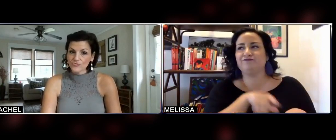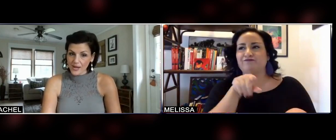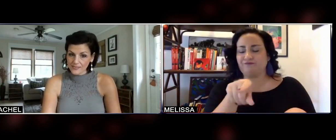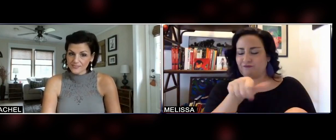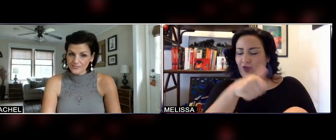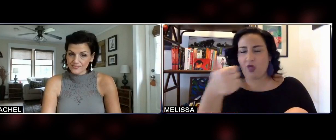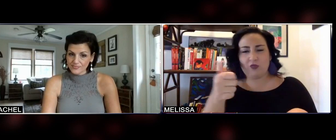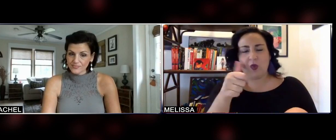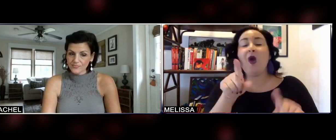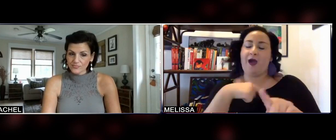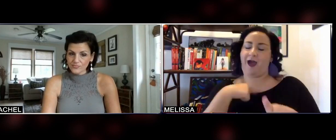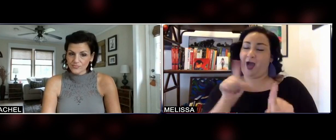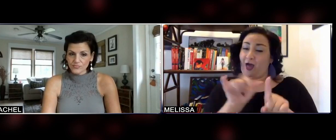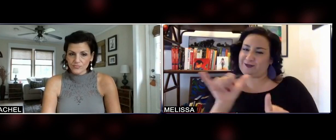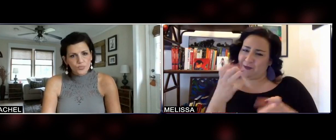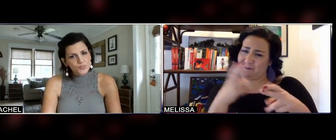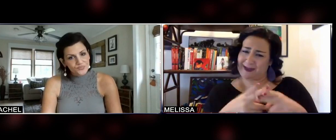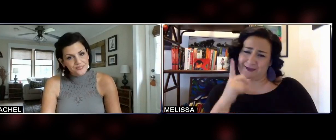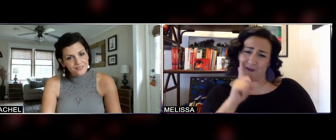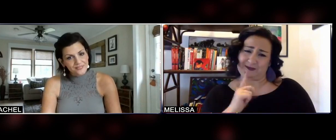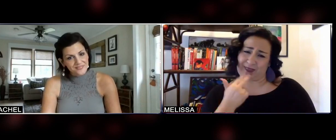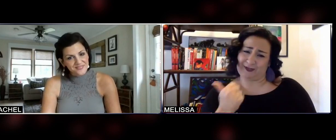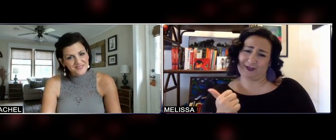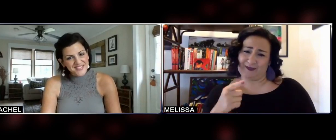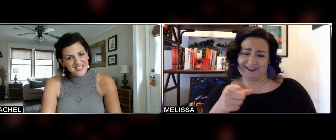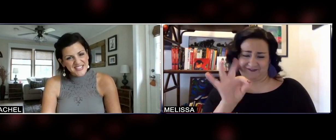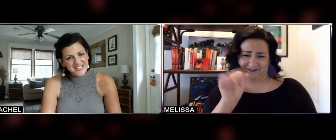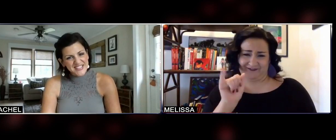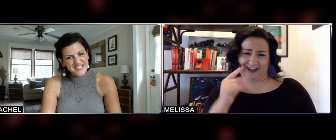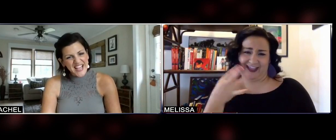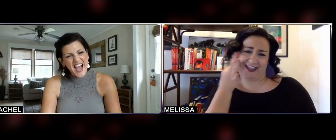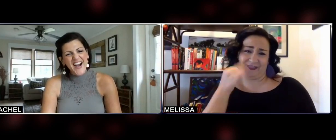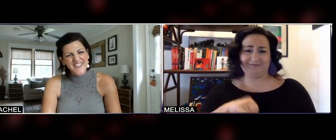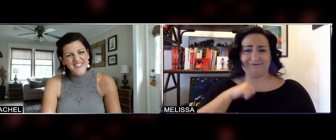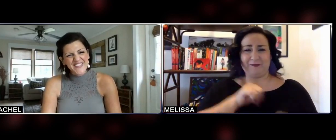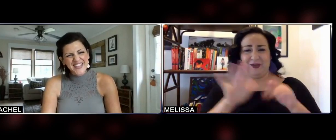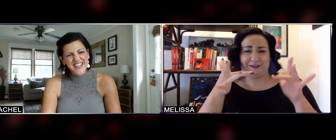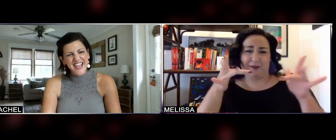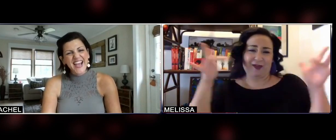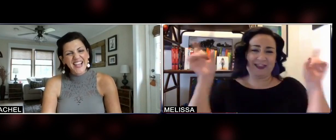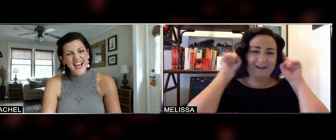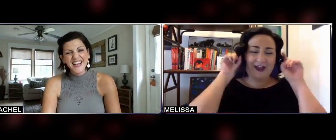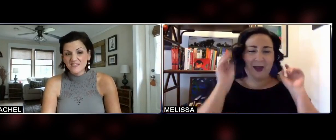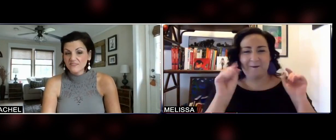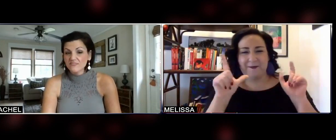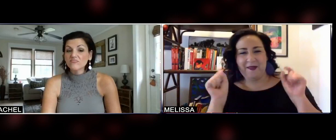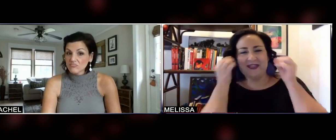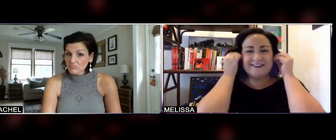I also want to mention something I thought was really cute! Faith looked so proud of herself with those sparkly hearing aid molds.